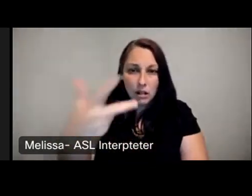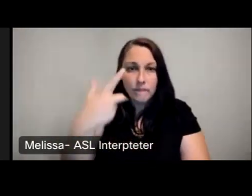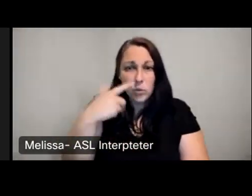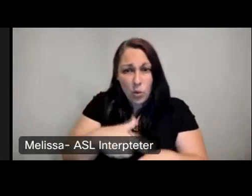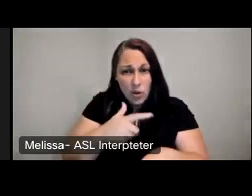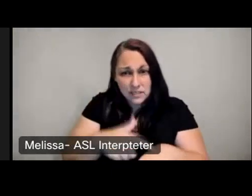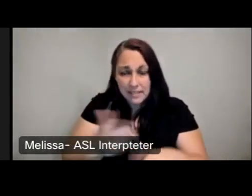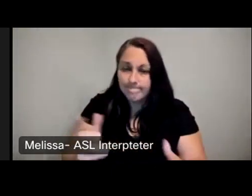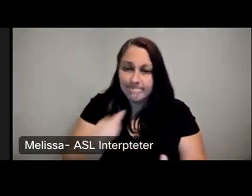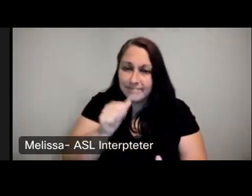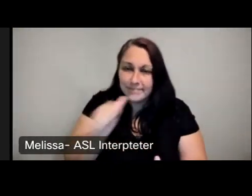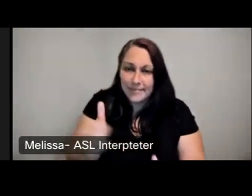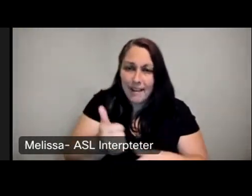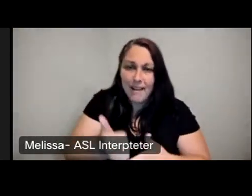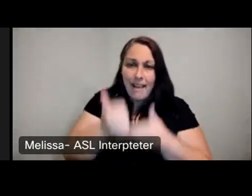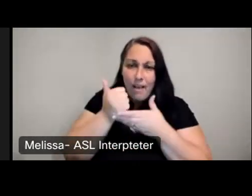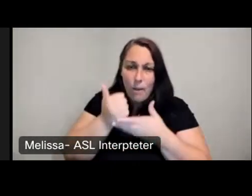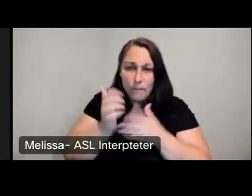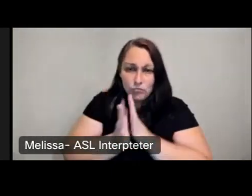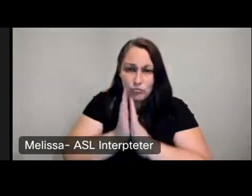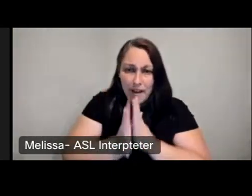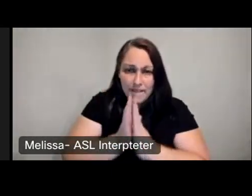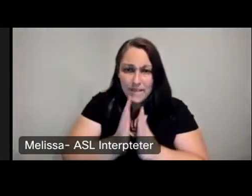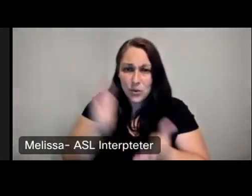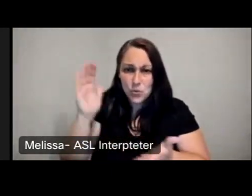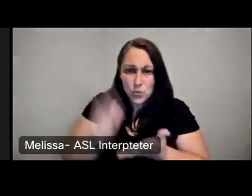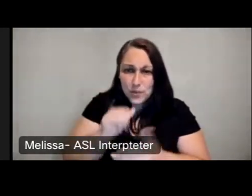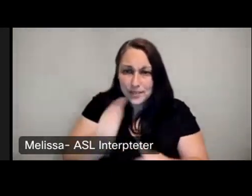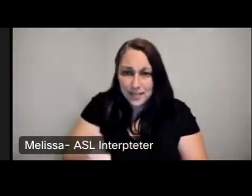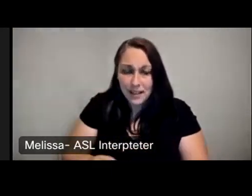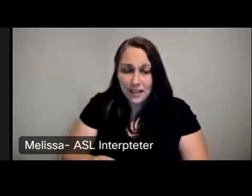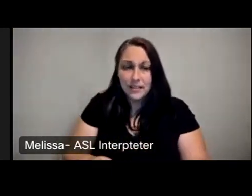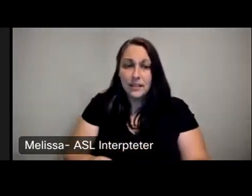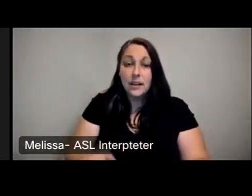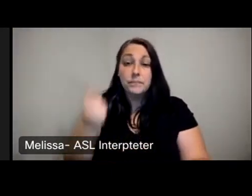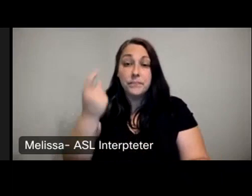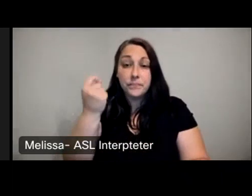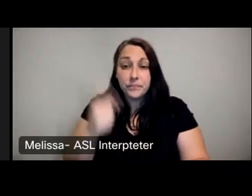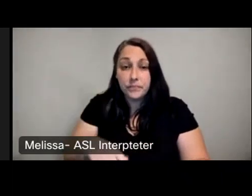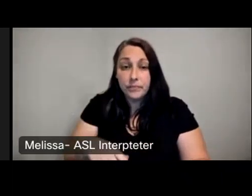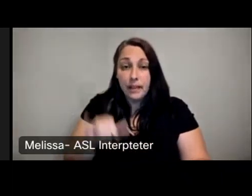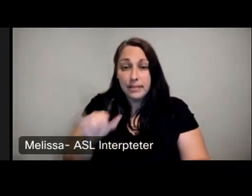as your report noted the ridership of the Eastern Market circulator is the lowest of all of them